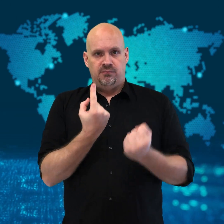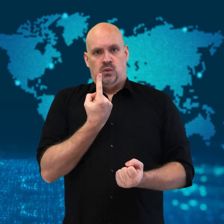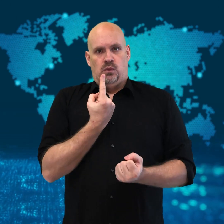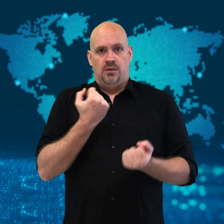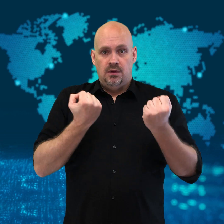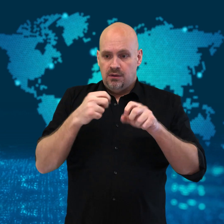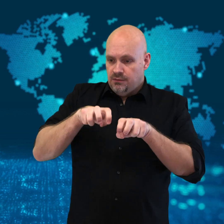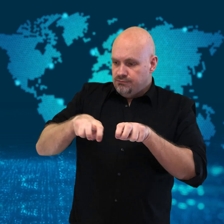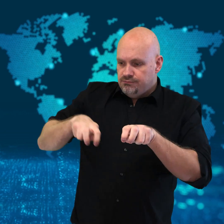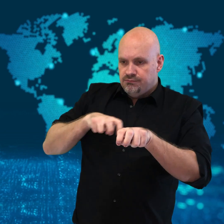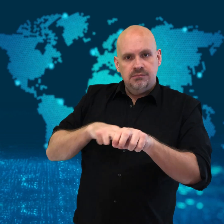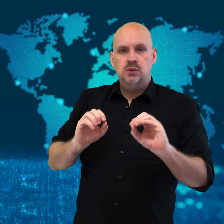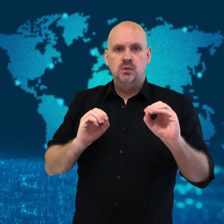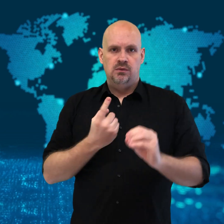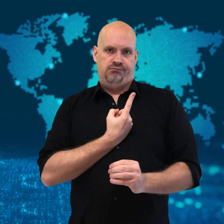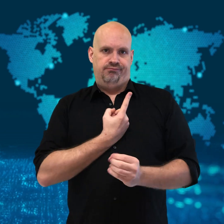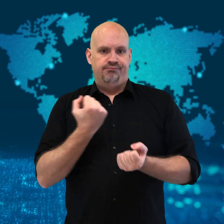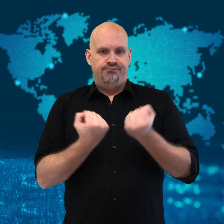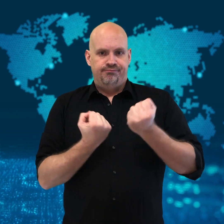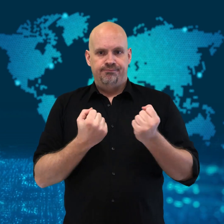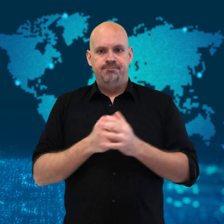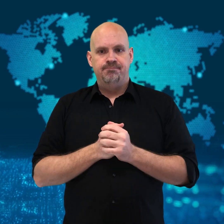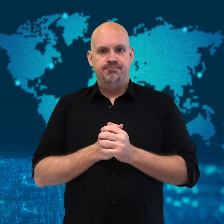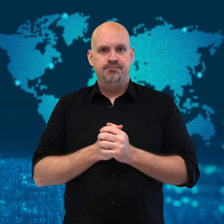and the airbags deployed.